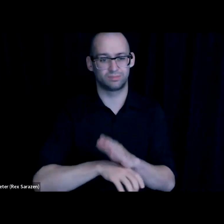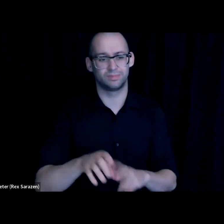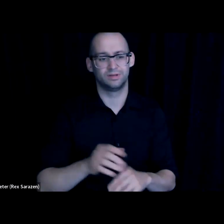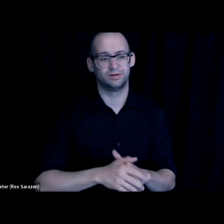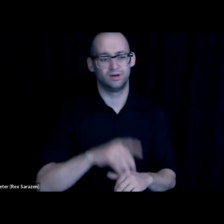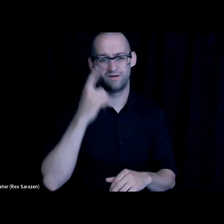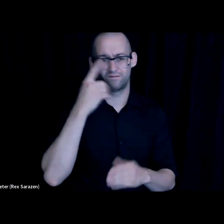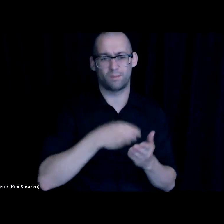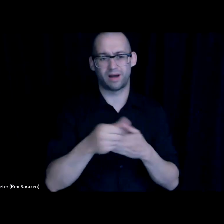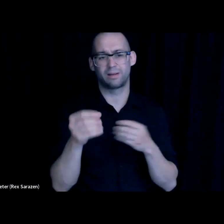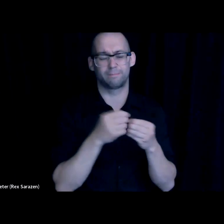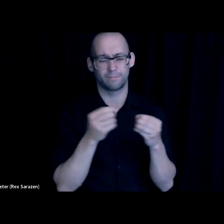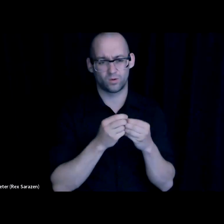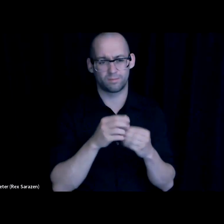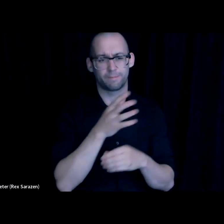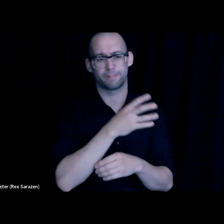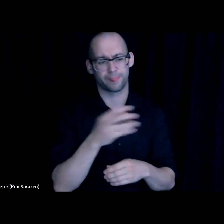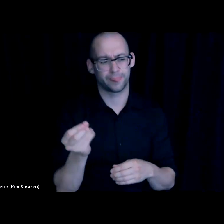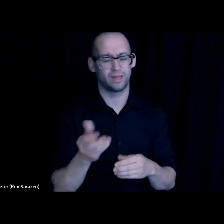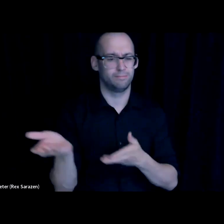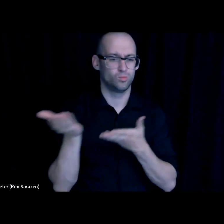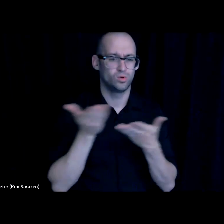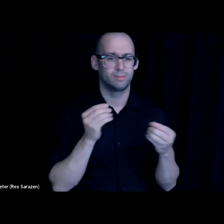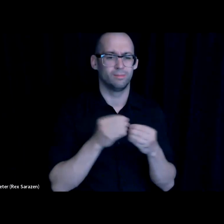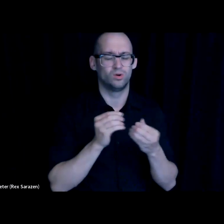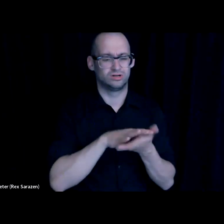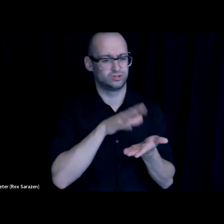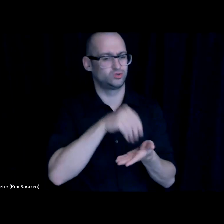accounts and be able to bring all of their students into this learning management system